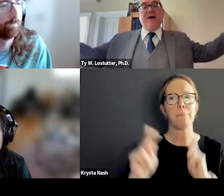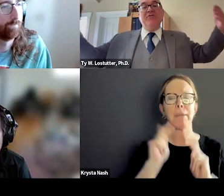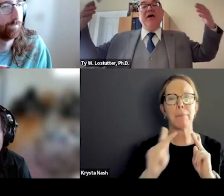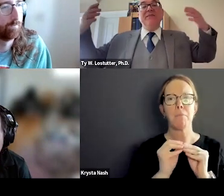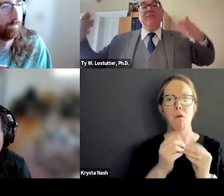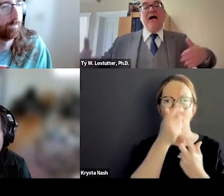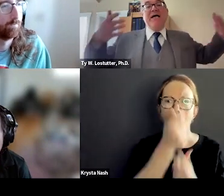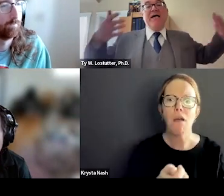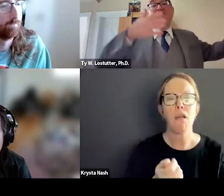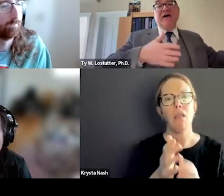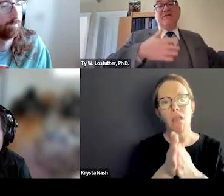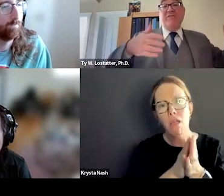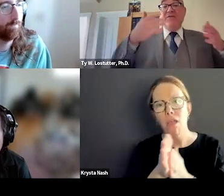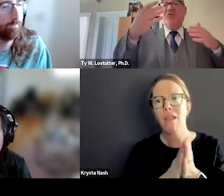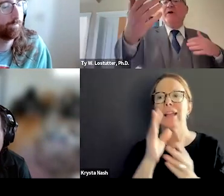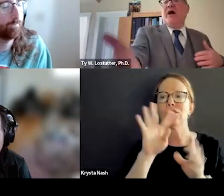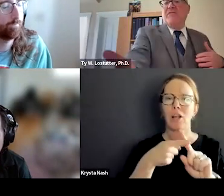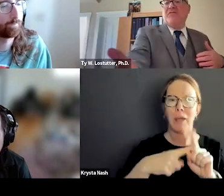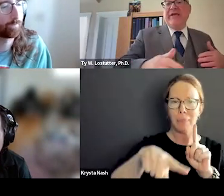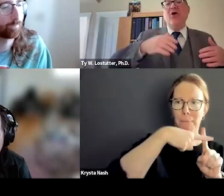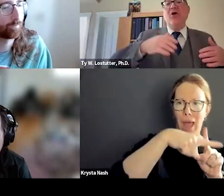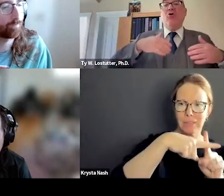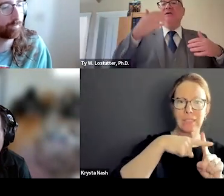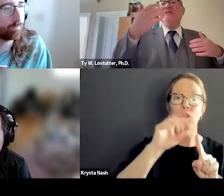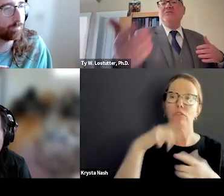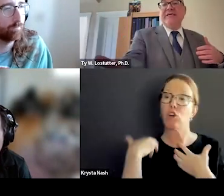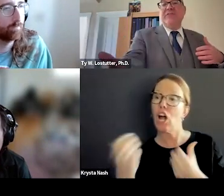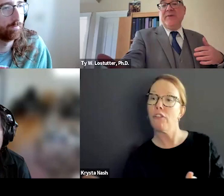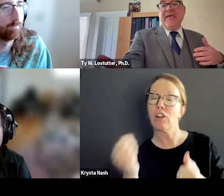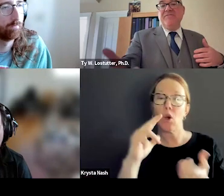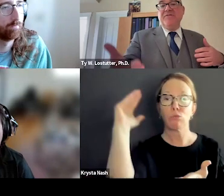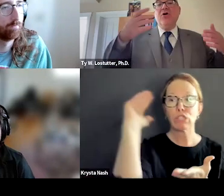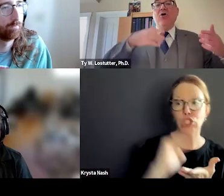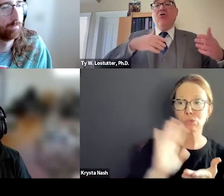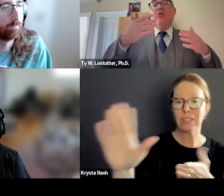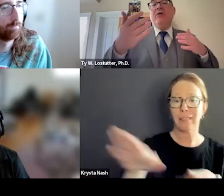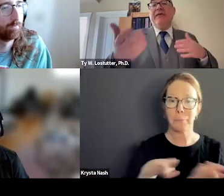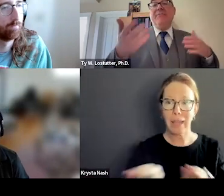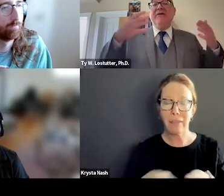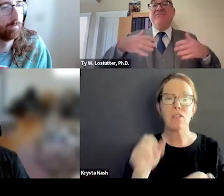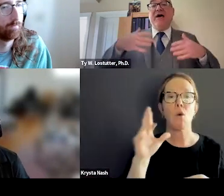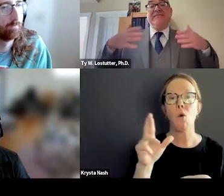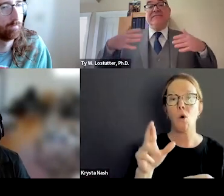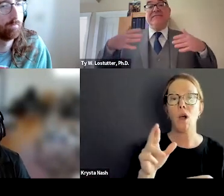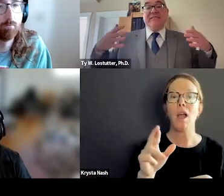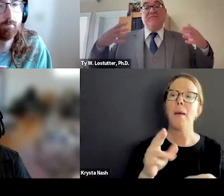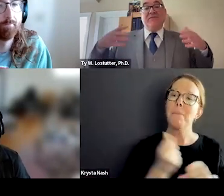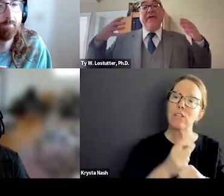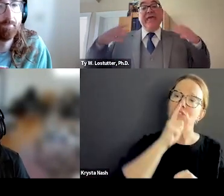about the positive stuff of either recovery or reducing their behavior, or keeping it fun is this idea of like,